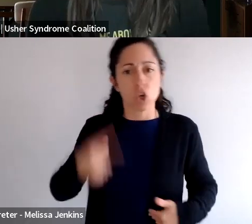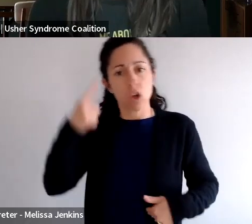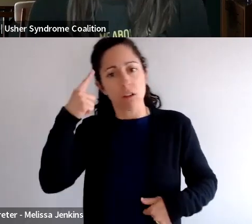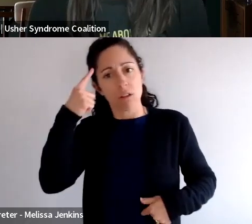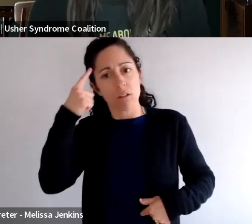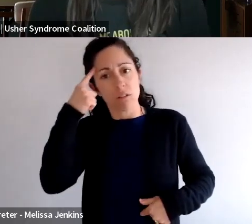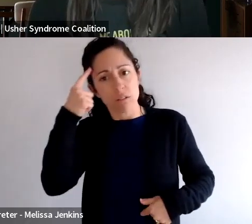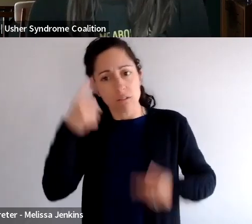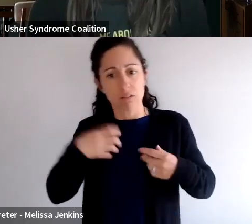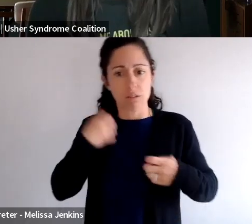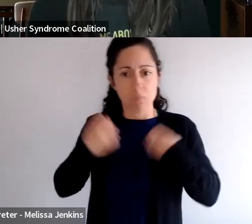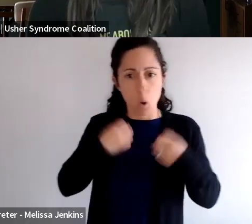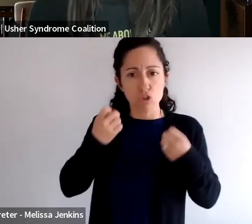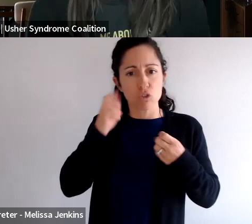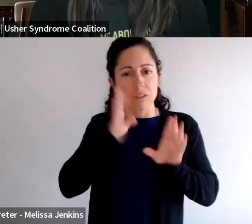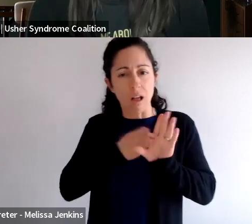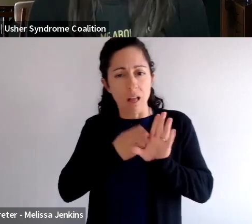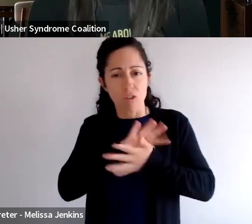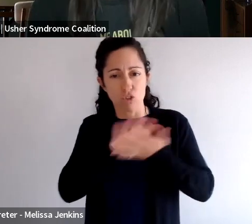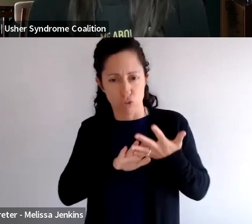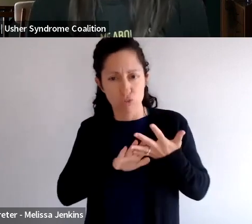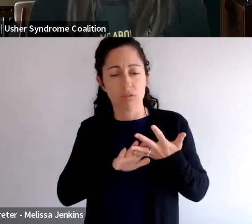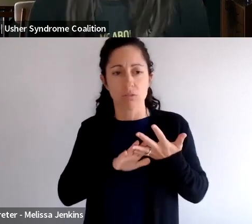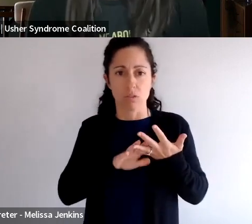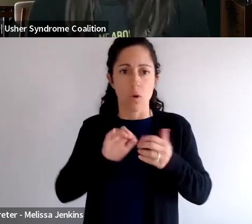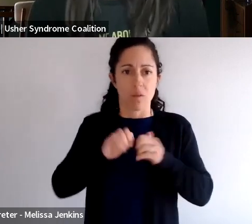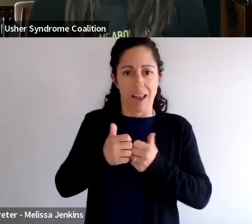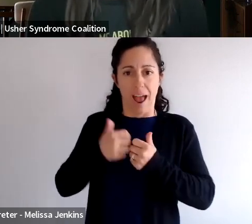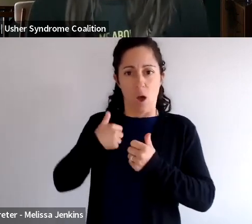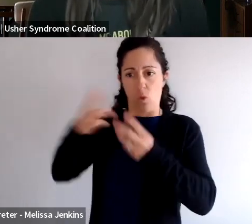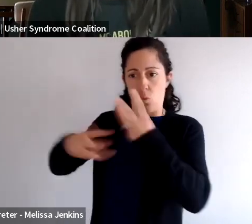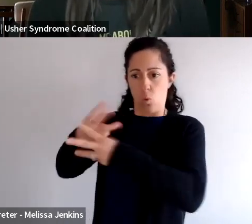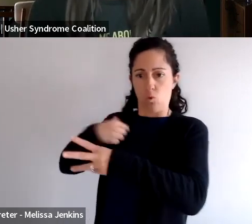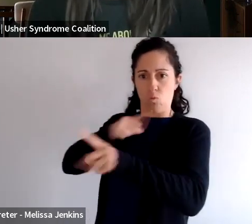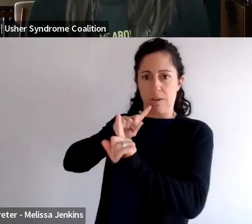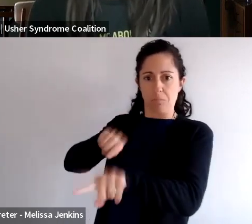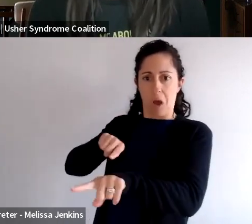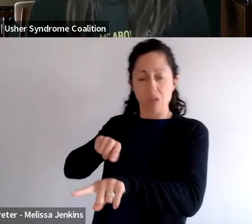and reacting to the world. So I'd really encourage and love to see the group start to be